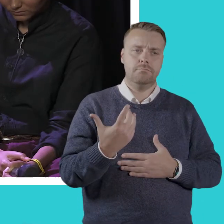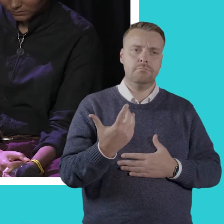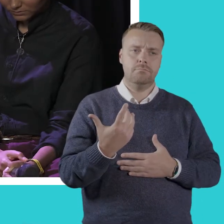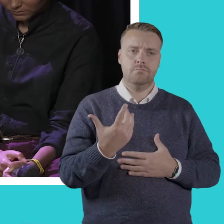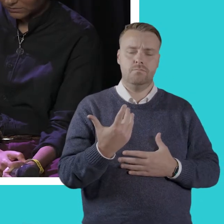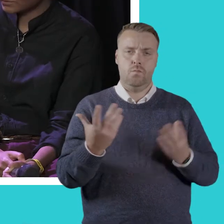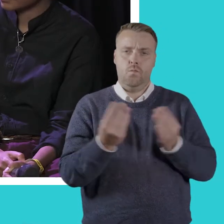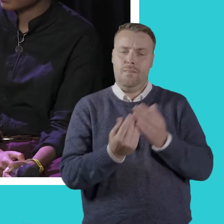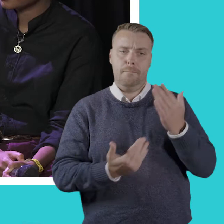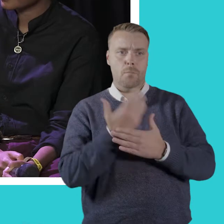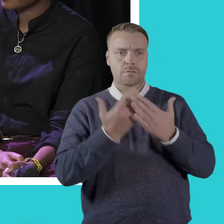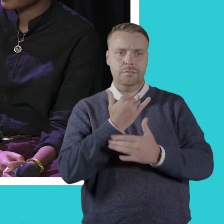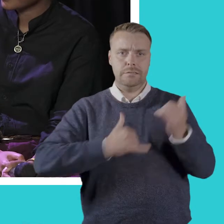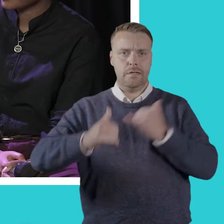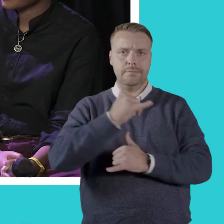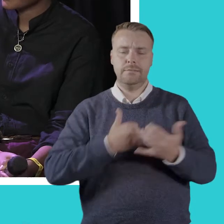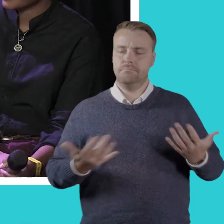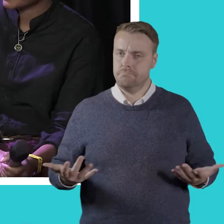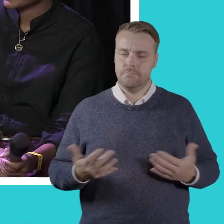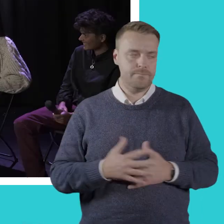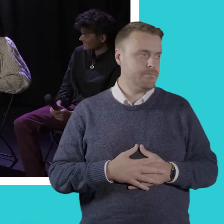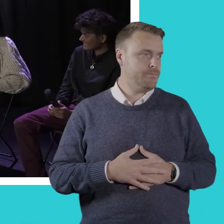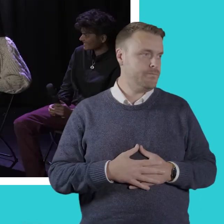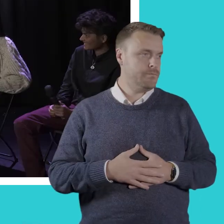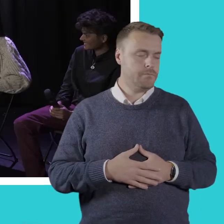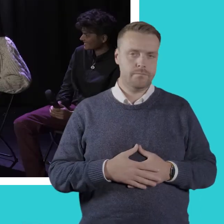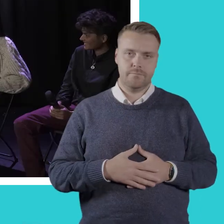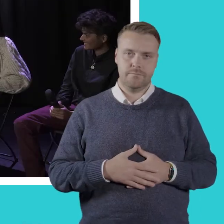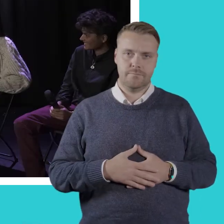society are. What does everyone think? Jonas you look like you've got something to say.